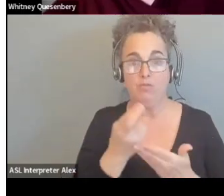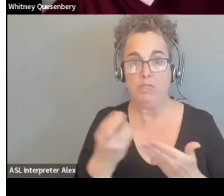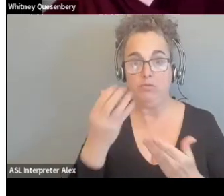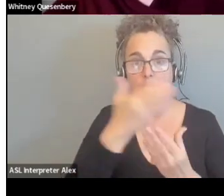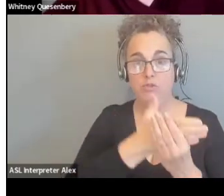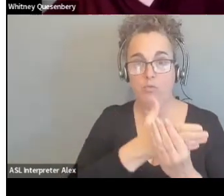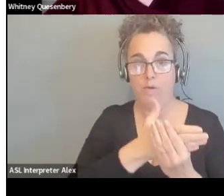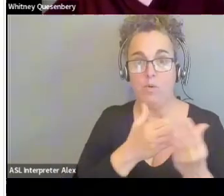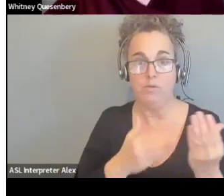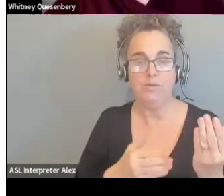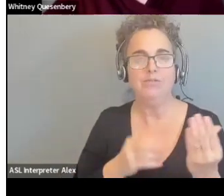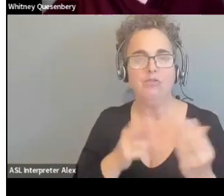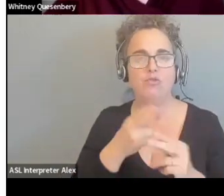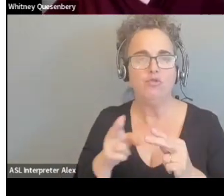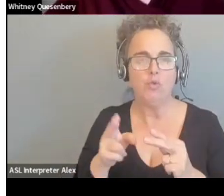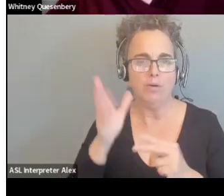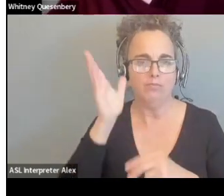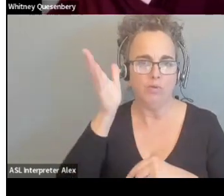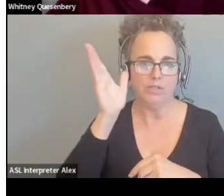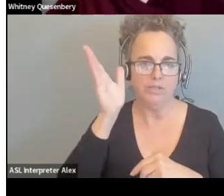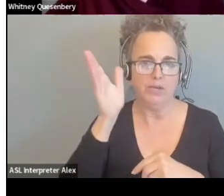a short presentation on conducting